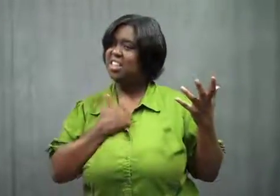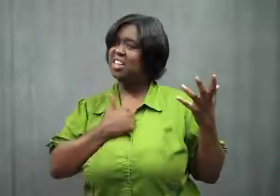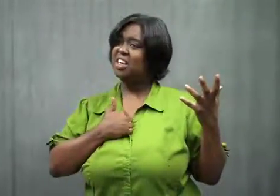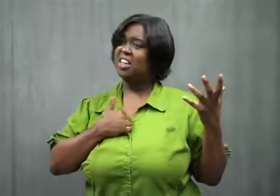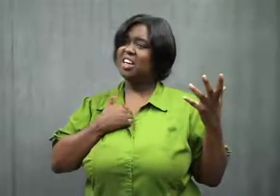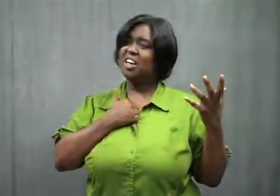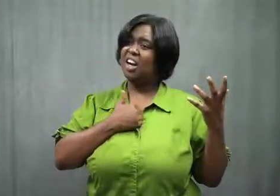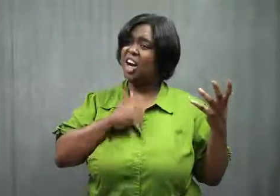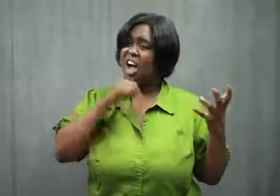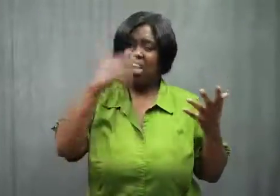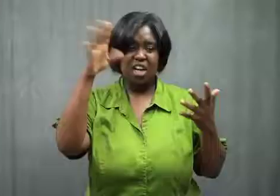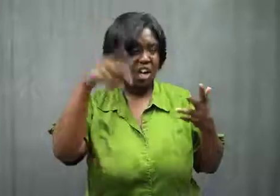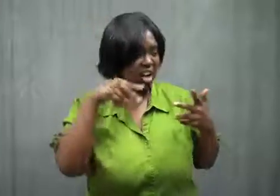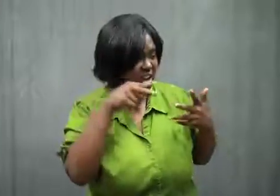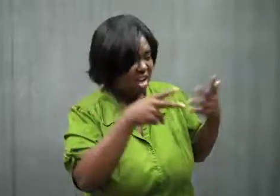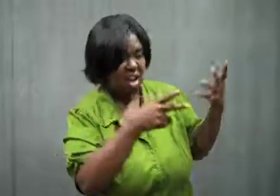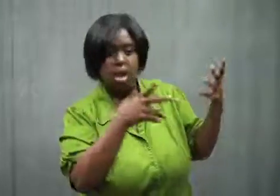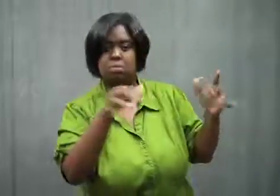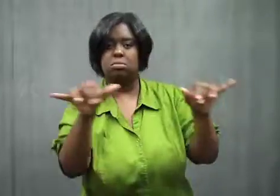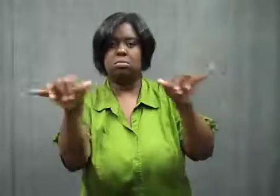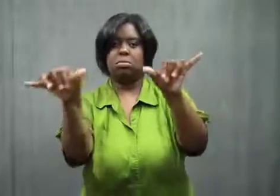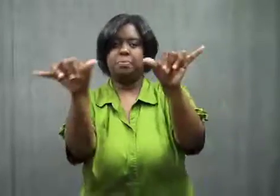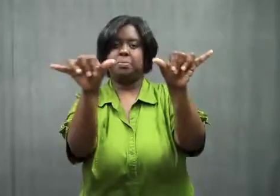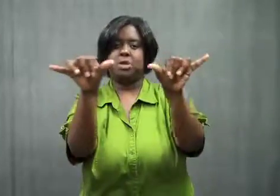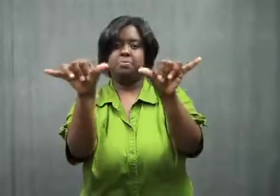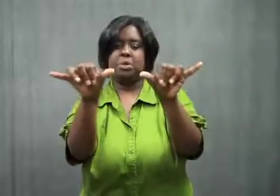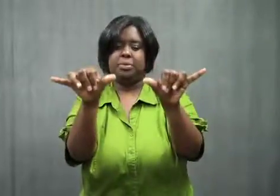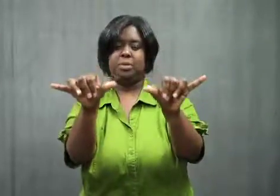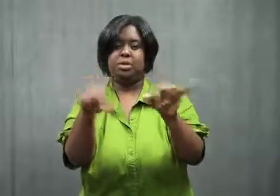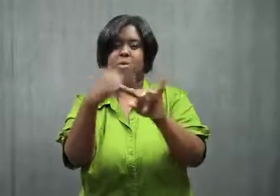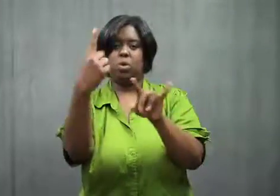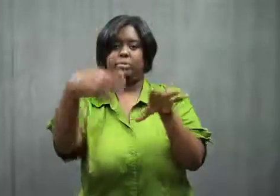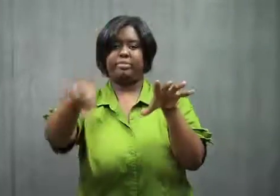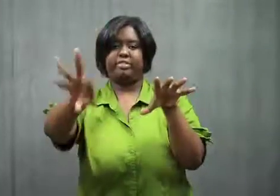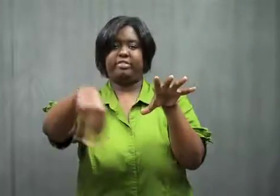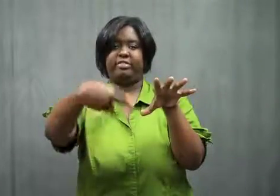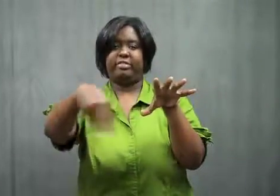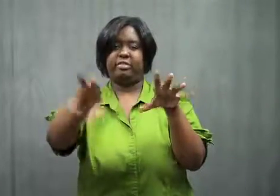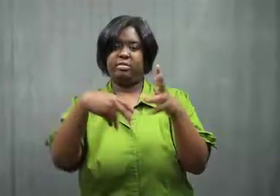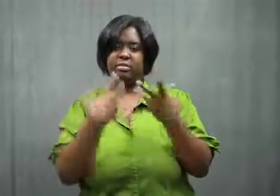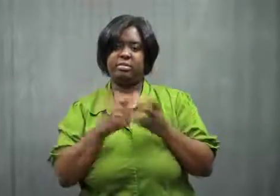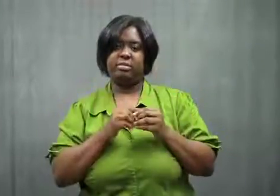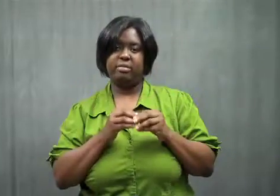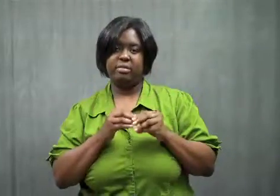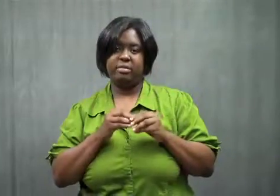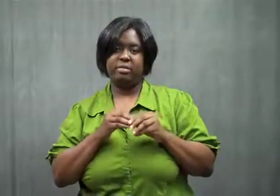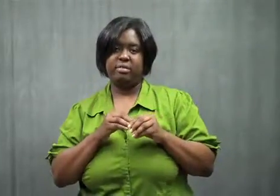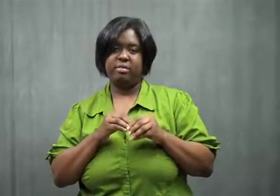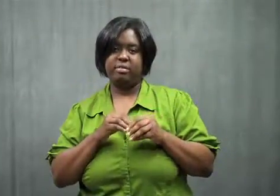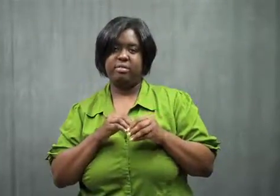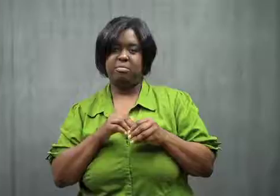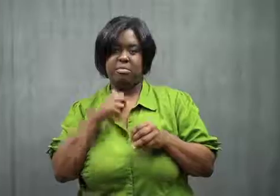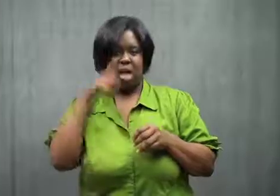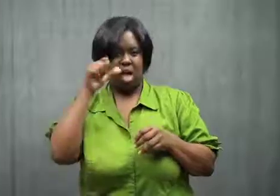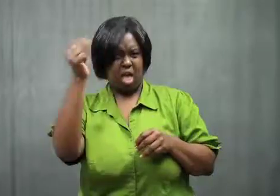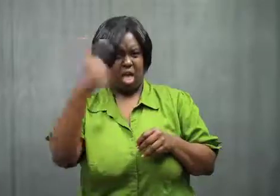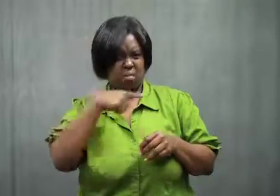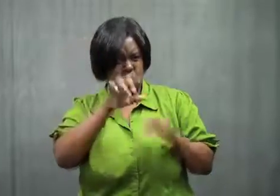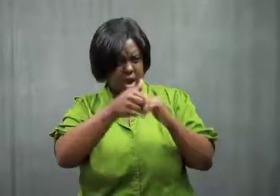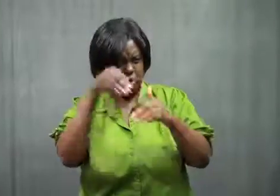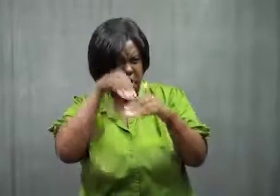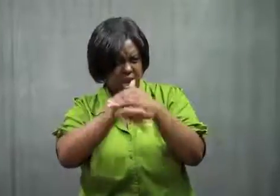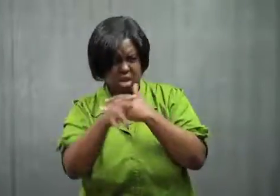I said I was sorry. The two cars were identical except for the headlight.